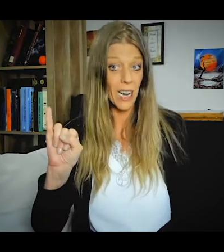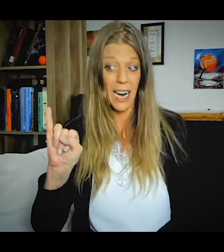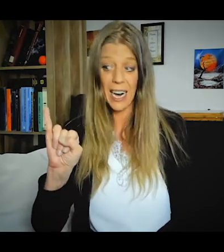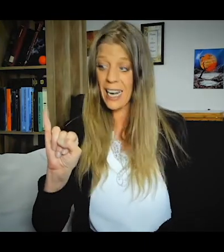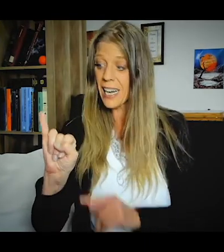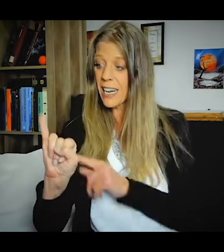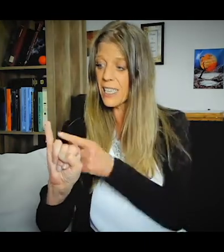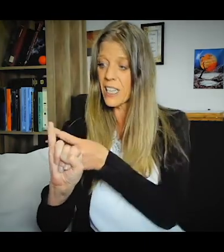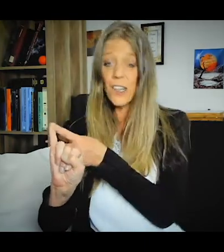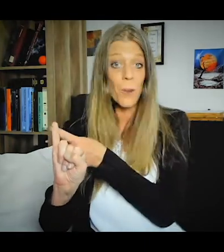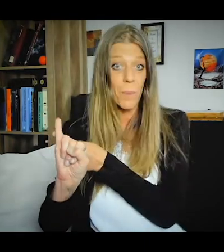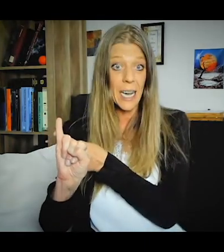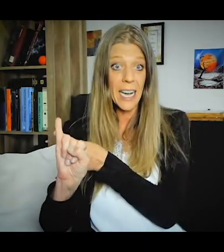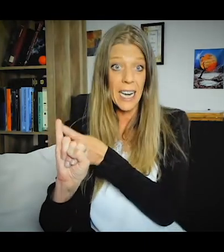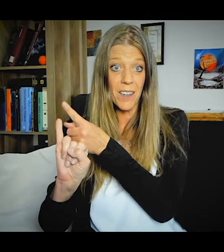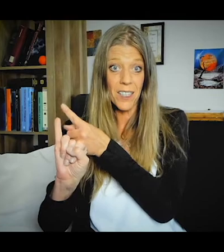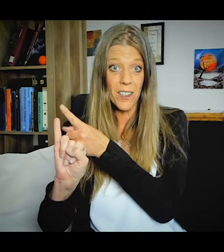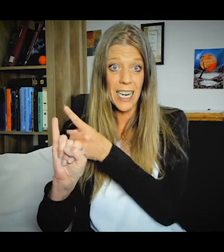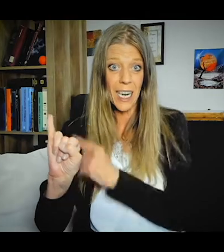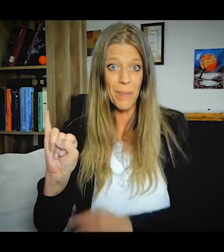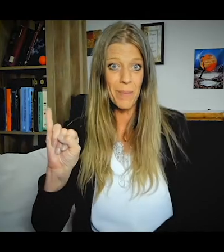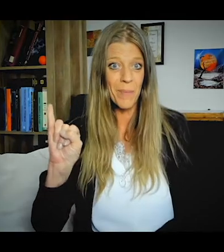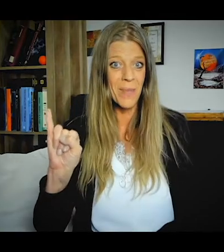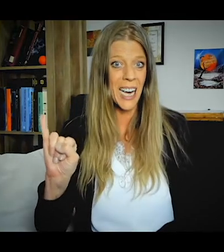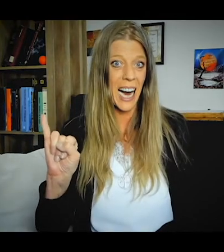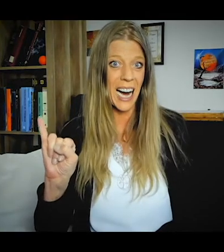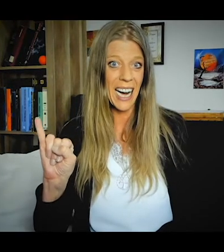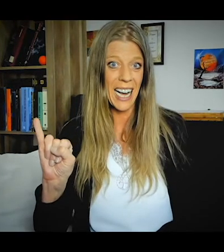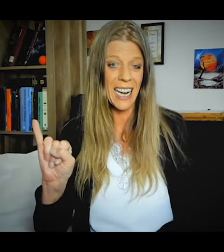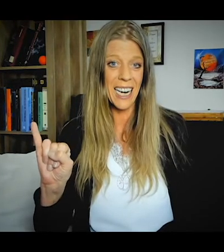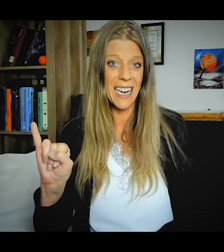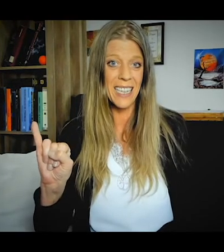I - Your pinkie is straight up. - I -